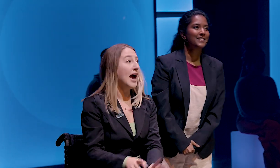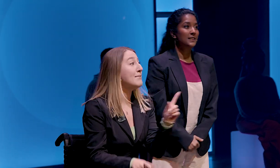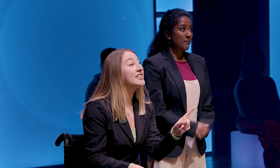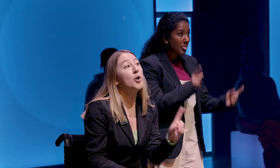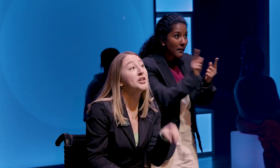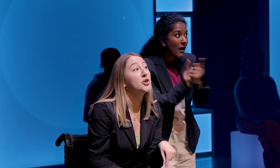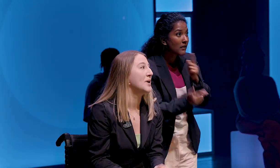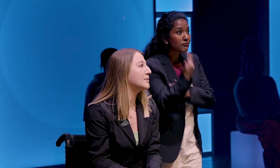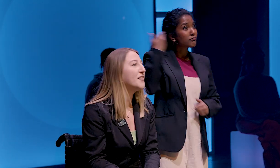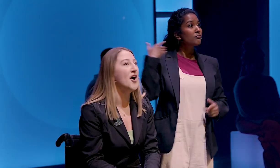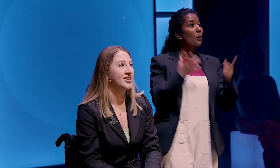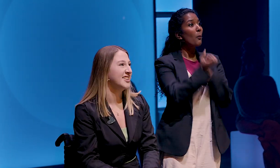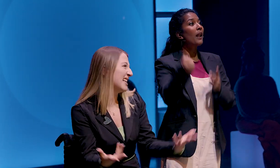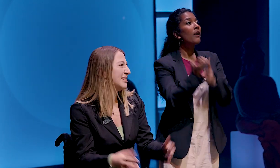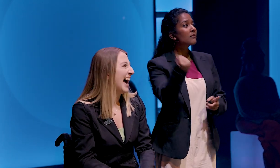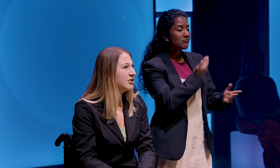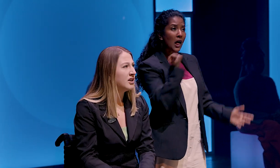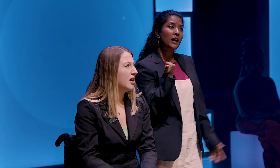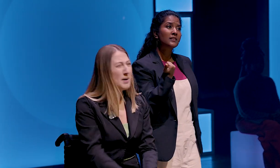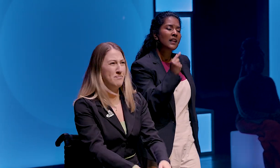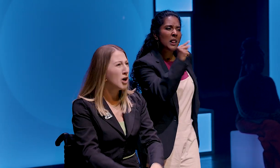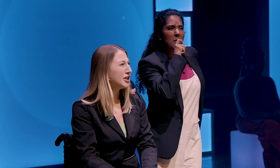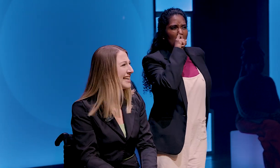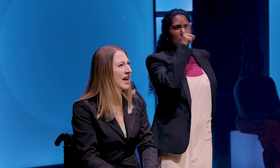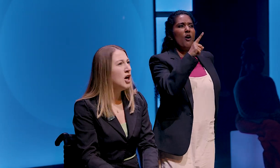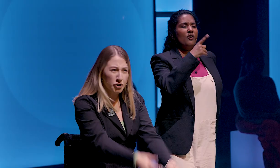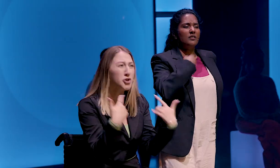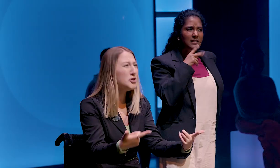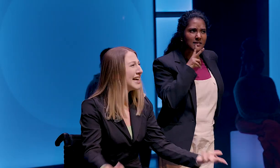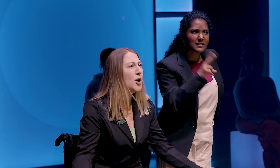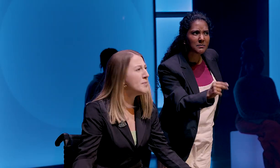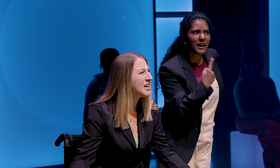met a couple of the other winners before. They seem sound. Bit posh like. As soon